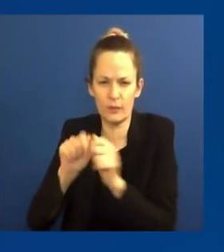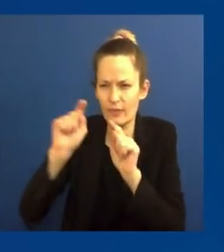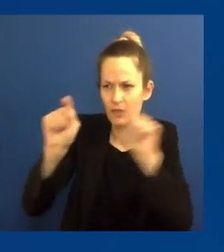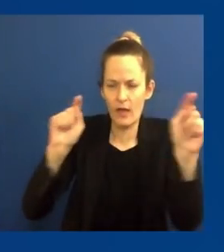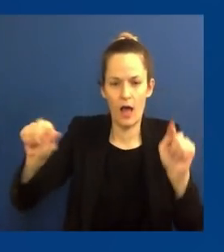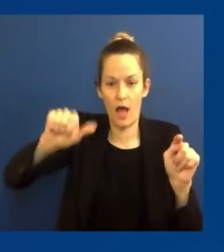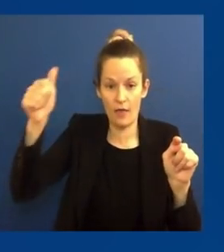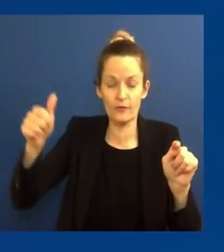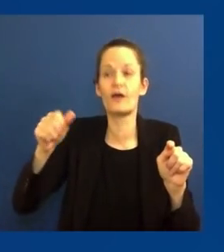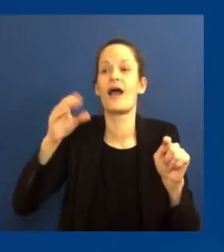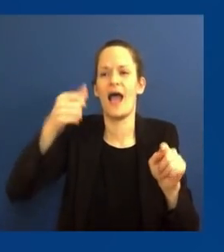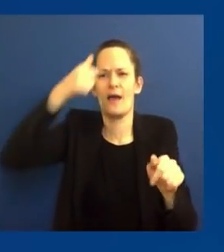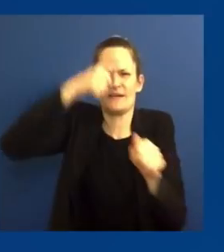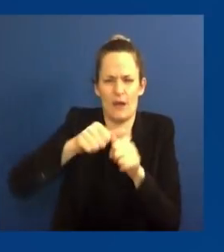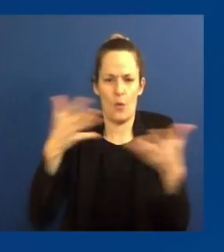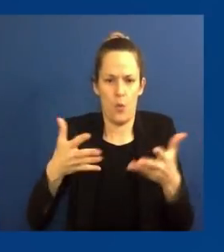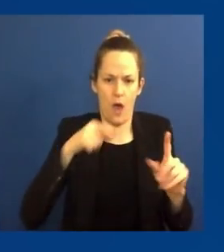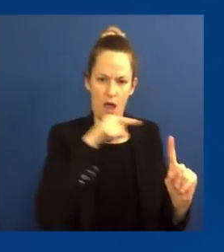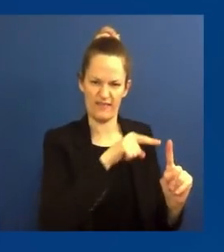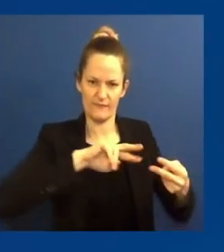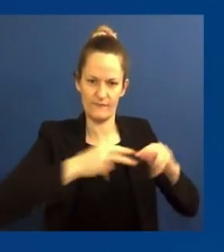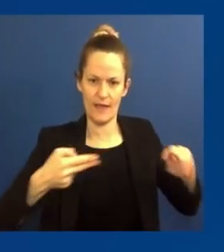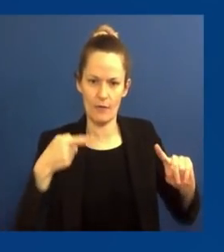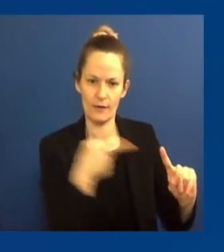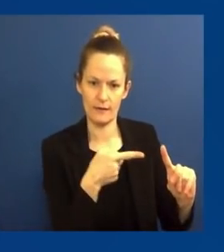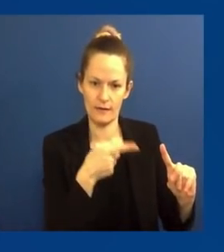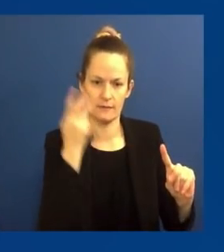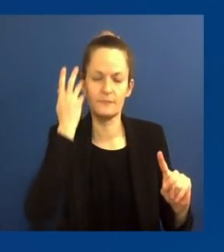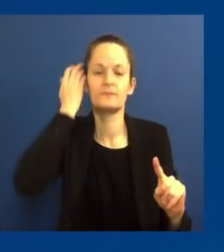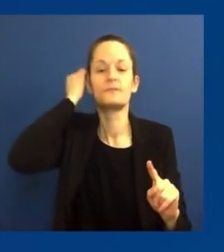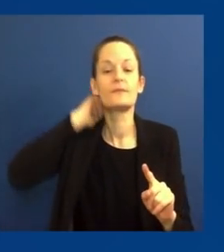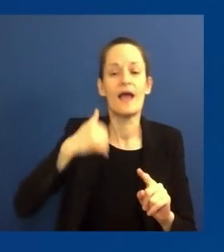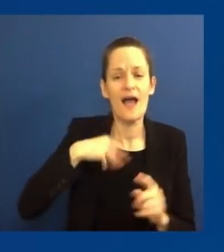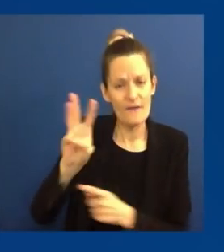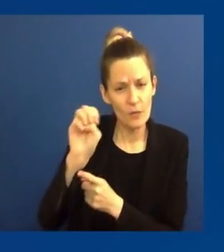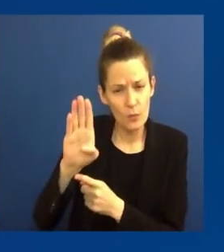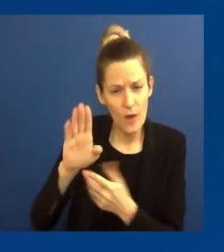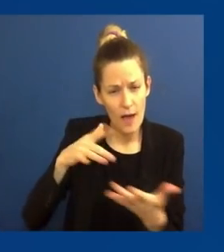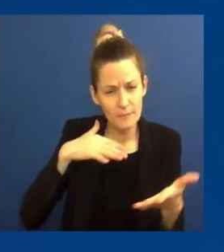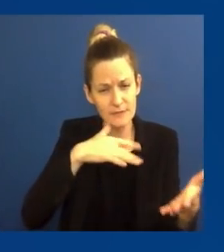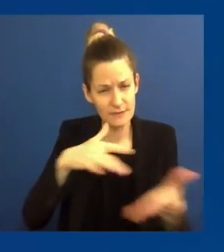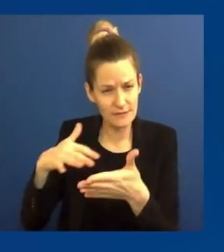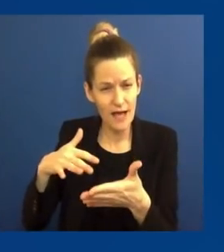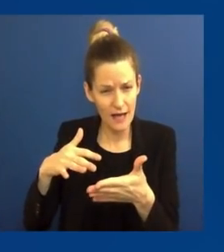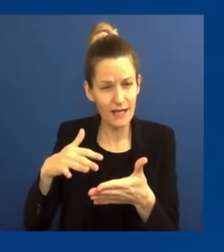Same thing with laboratory studies: that T cells induced from vaccination or prior infection seem to hold up well.